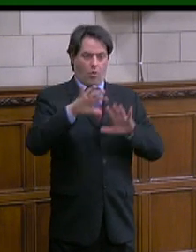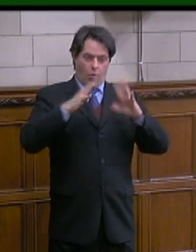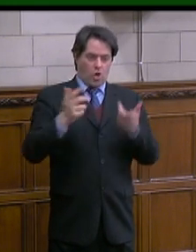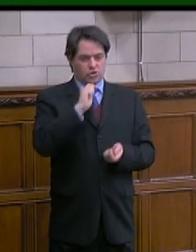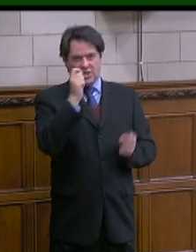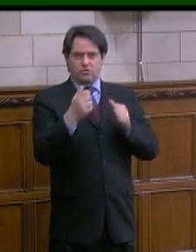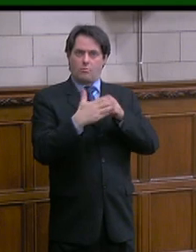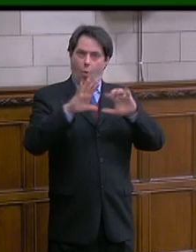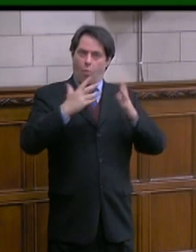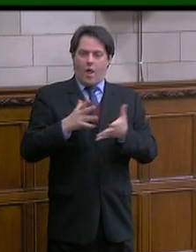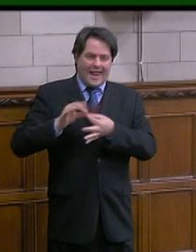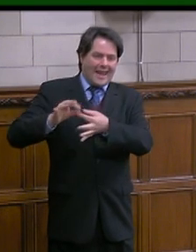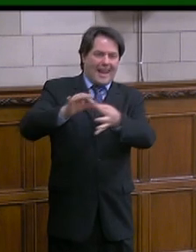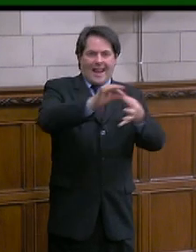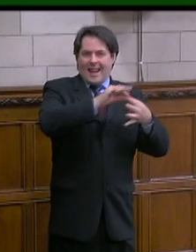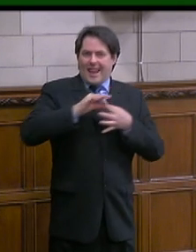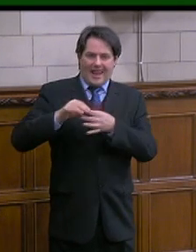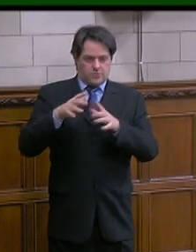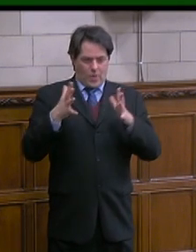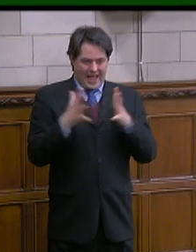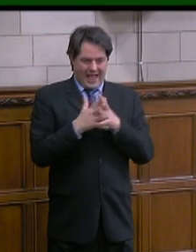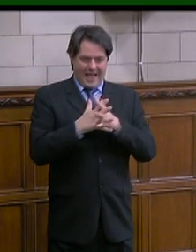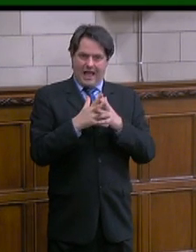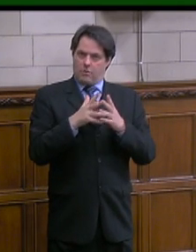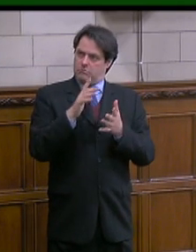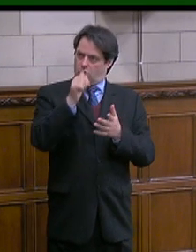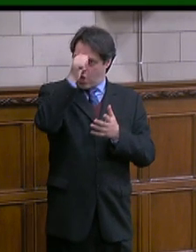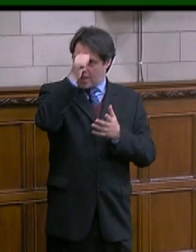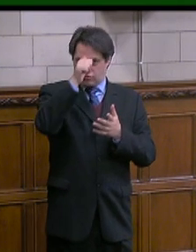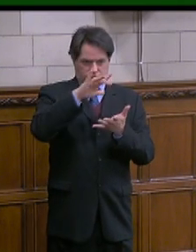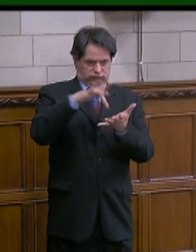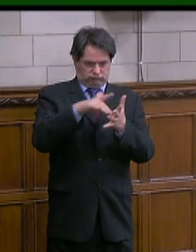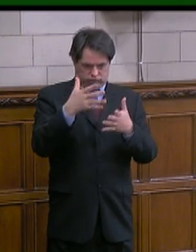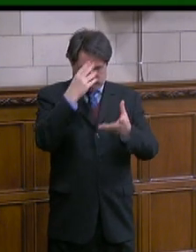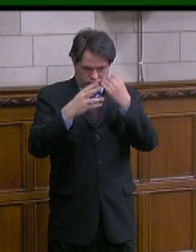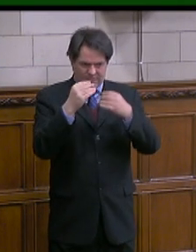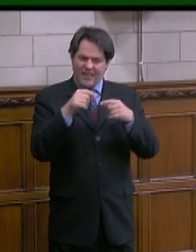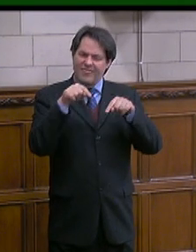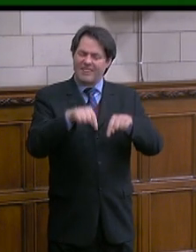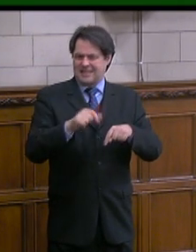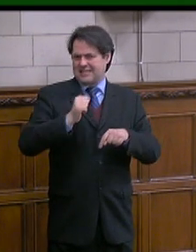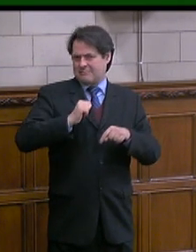That core body of knowledge is not expected to change significantly over time, but the